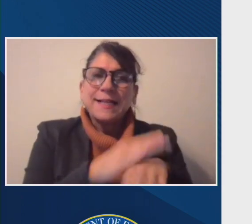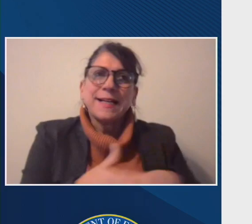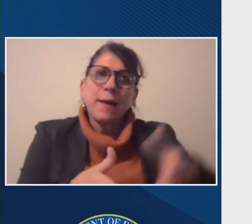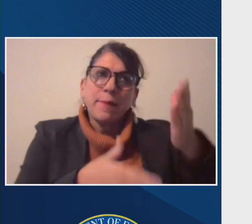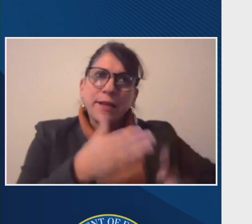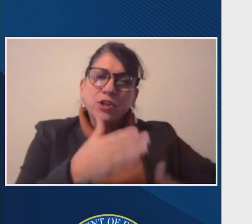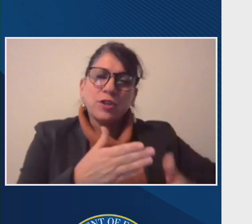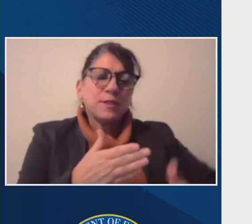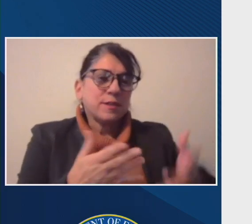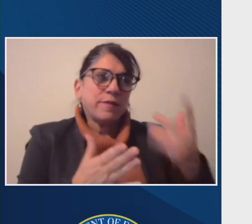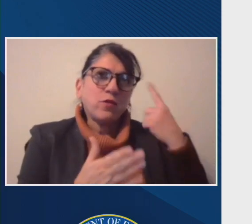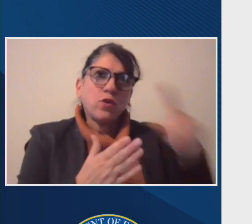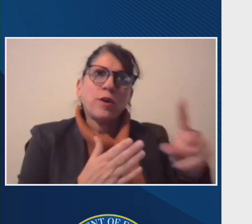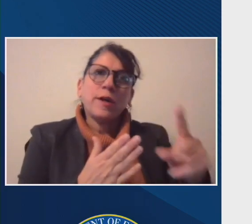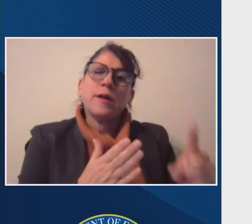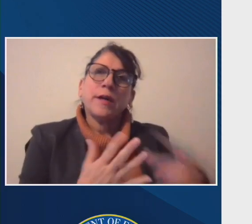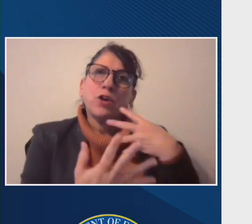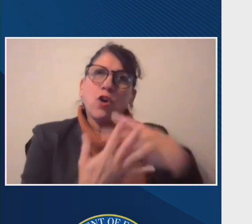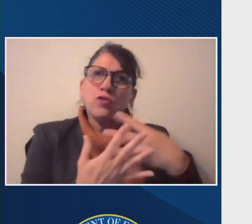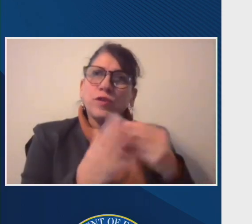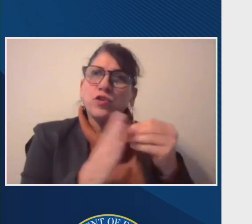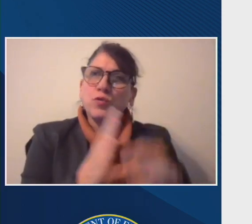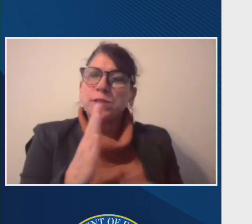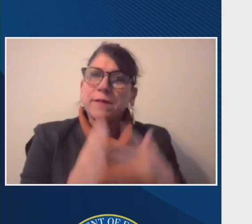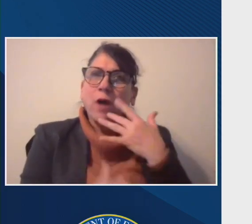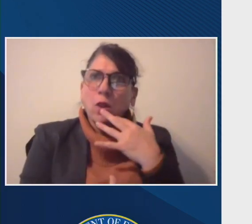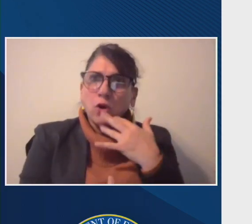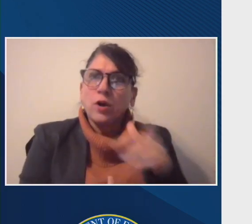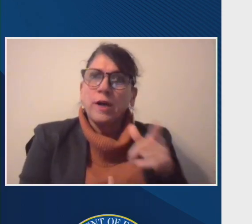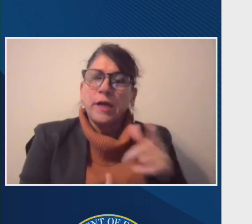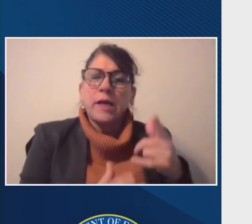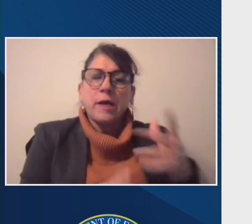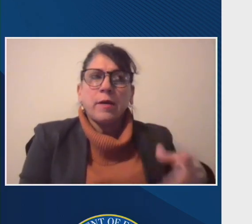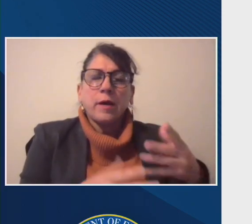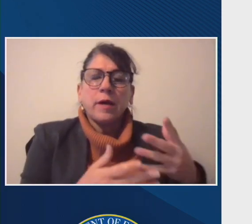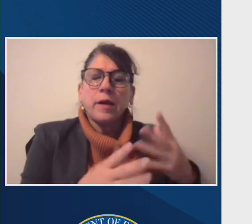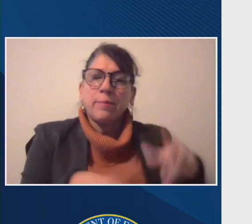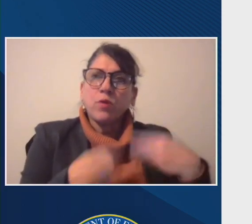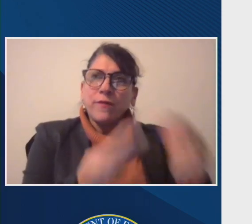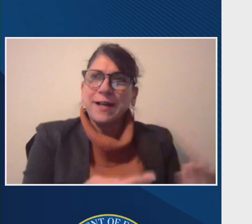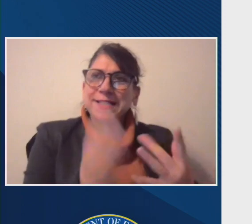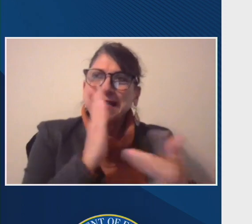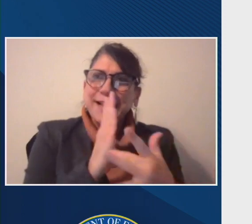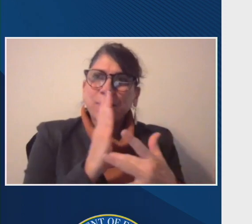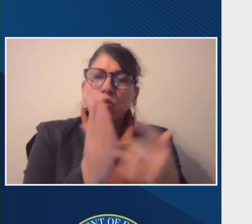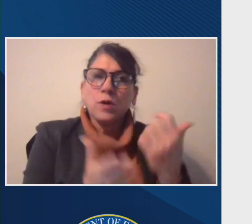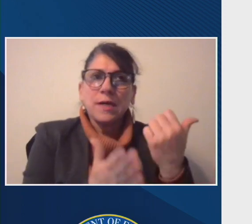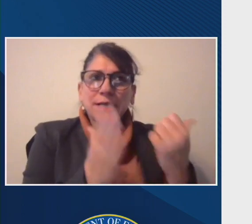students of color. Allan also provides technical assistance to colleges, corrections departments, and